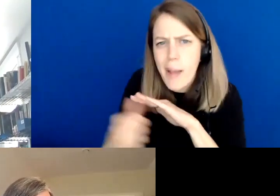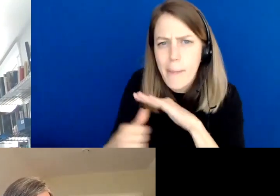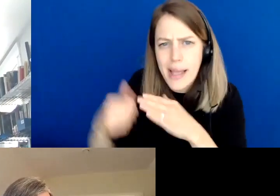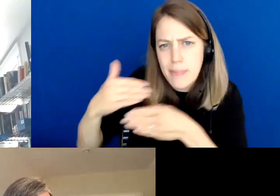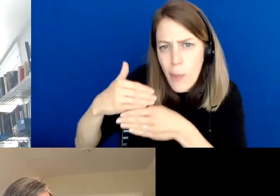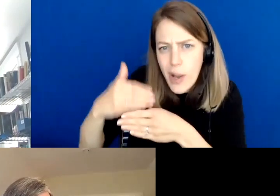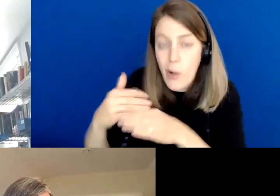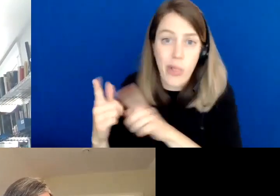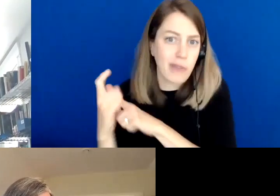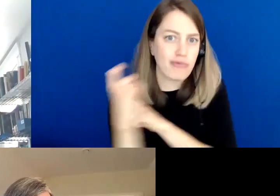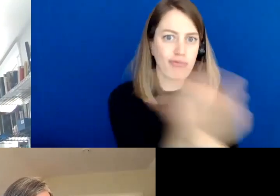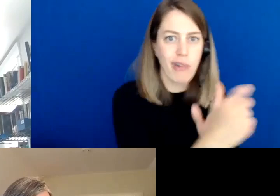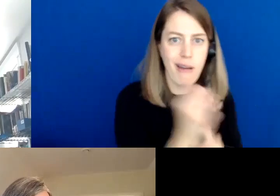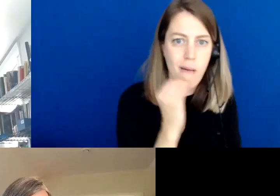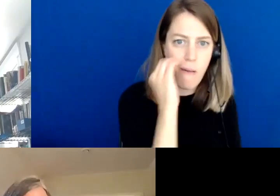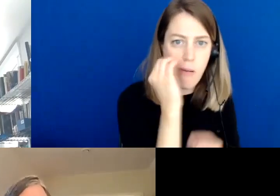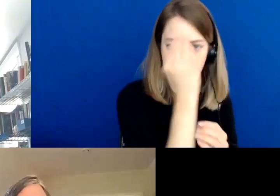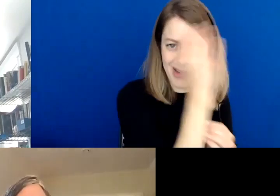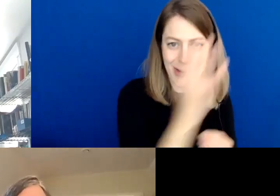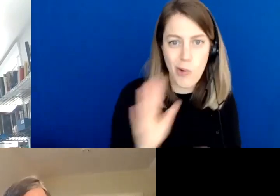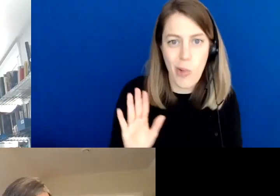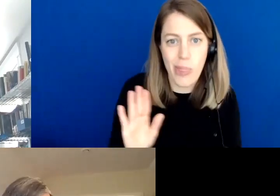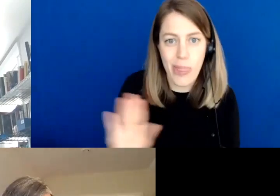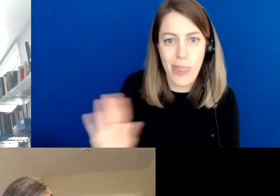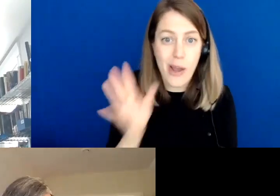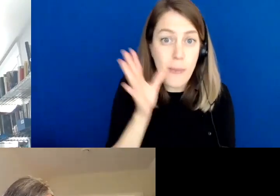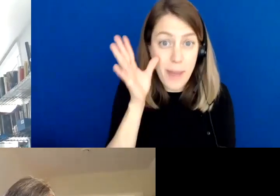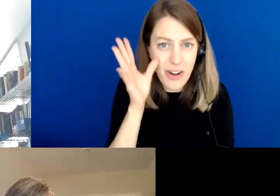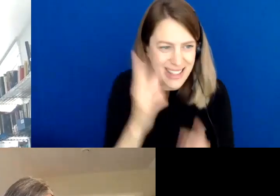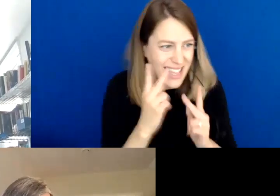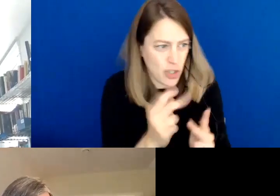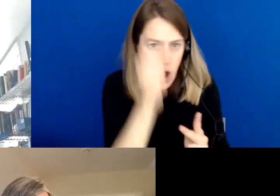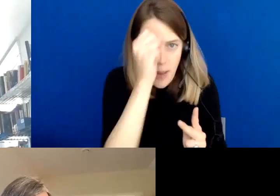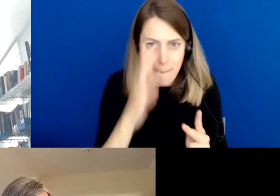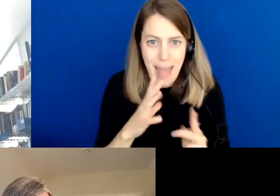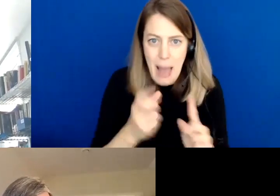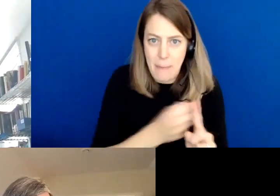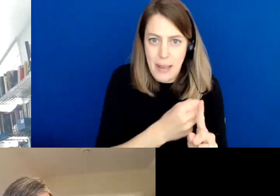their parents that they saw a man being beaten in the church basement.